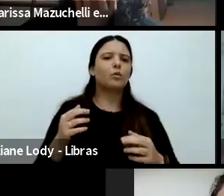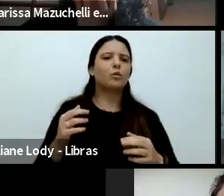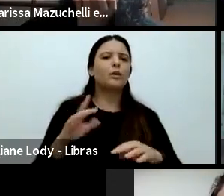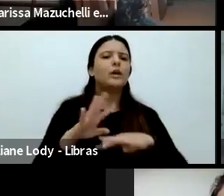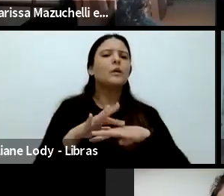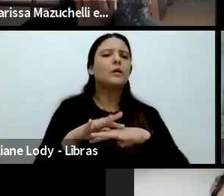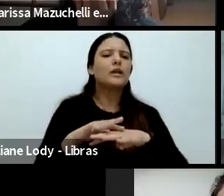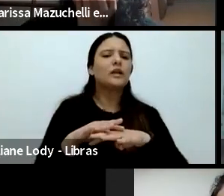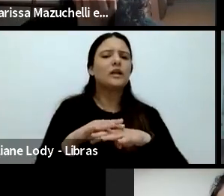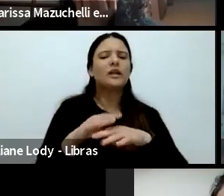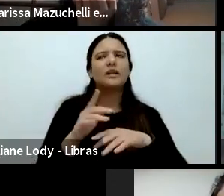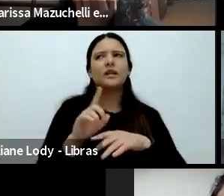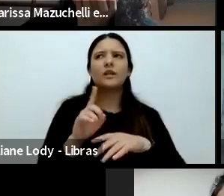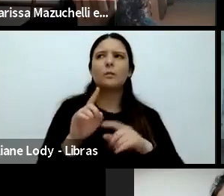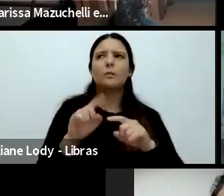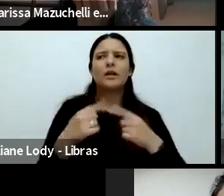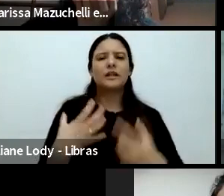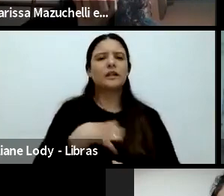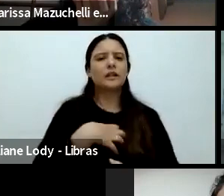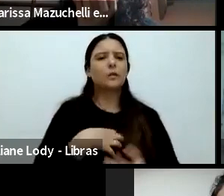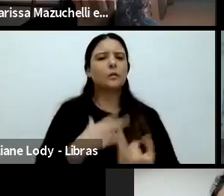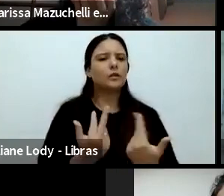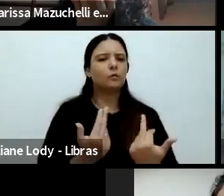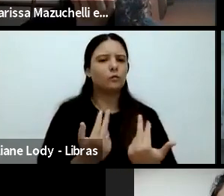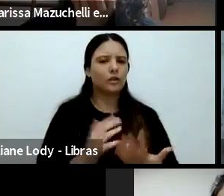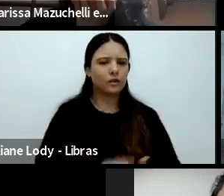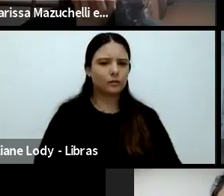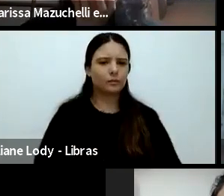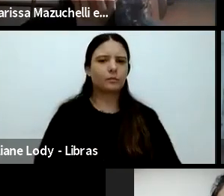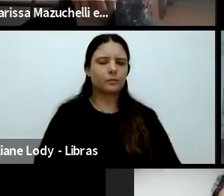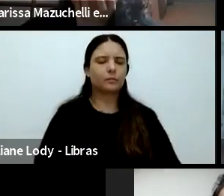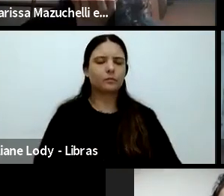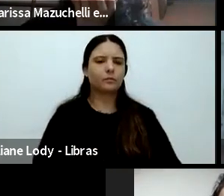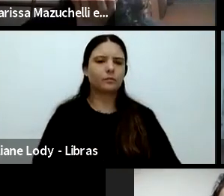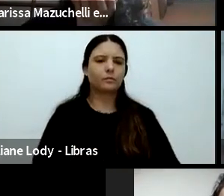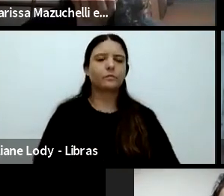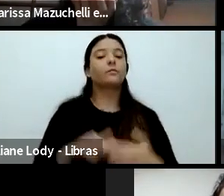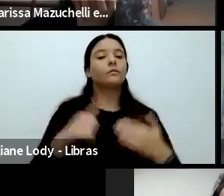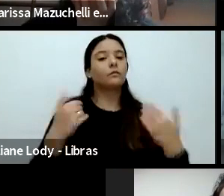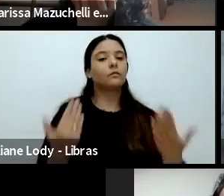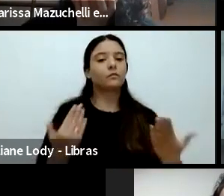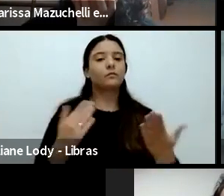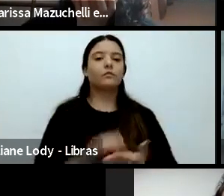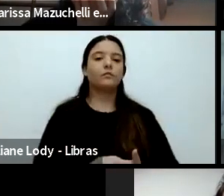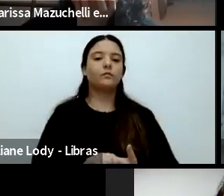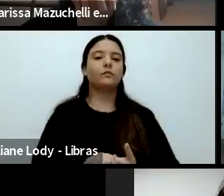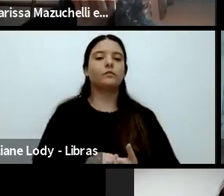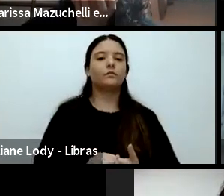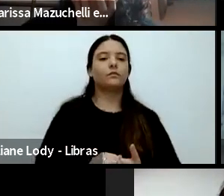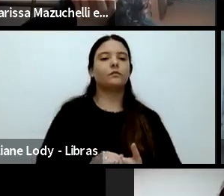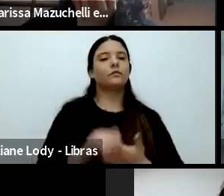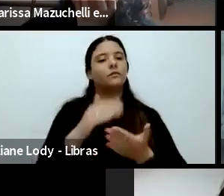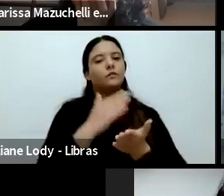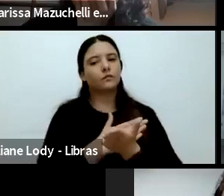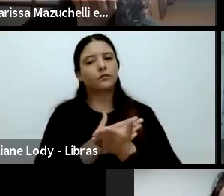I've lost the plot lost the law said that's okay. So, I began.